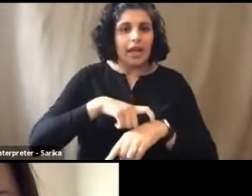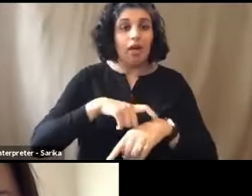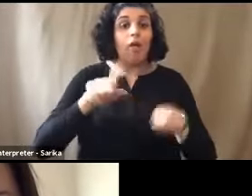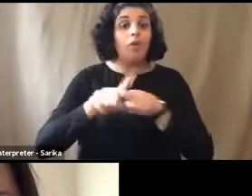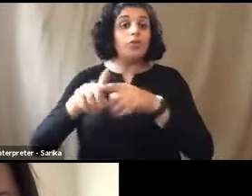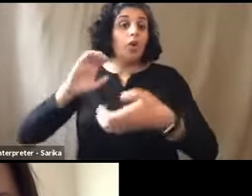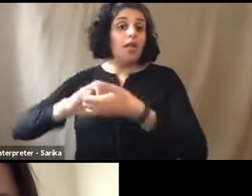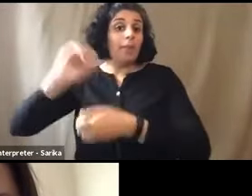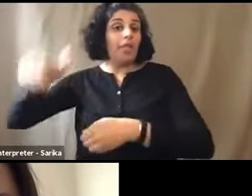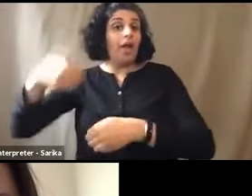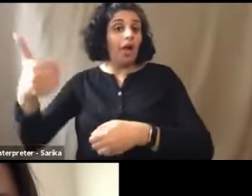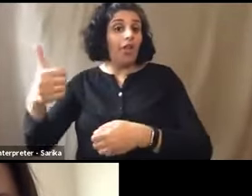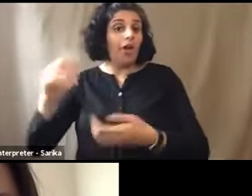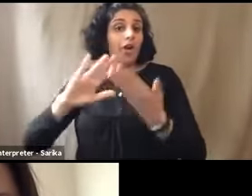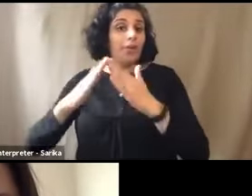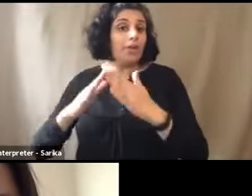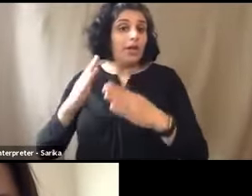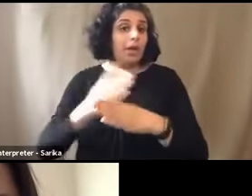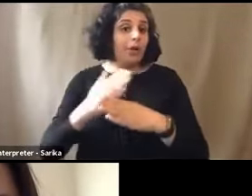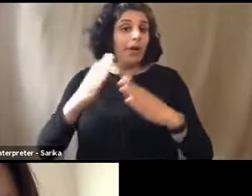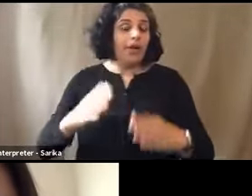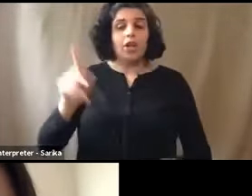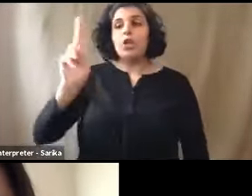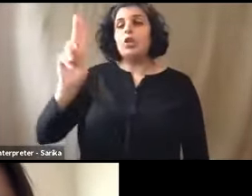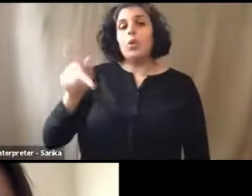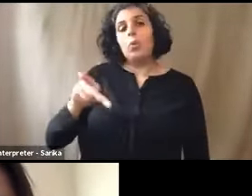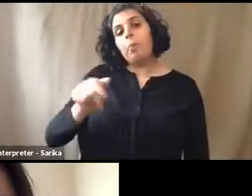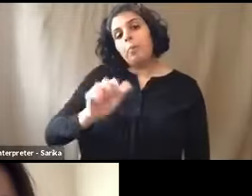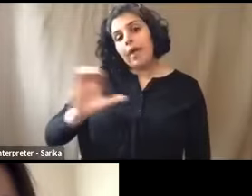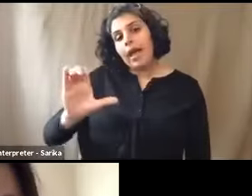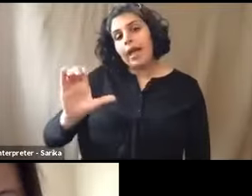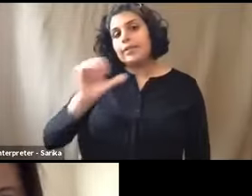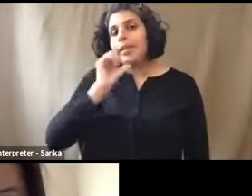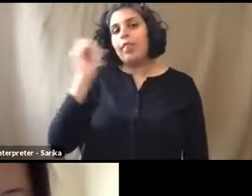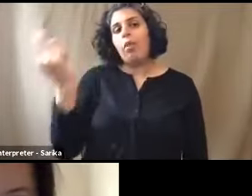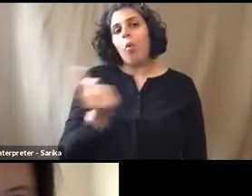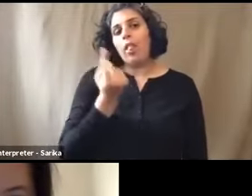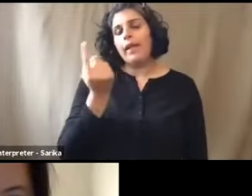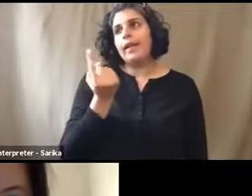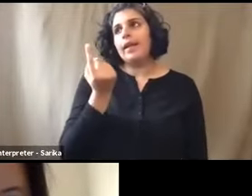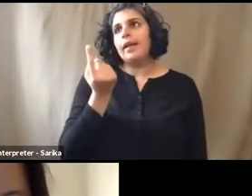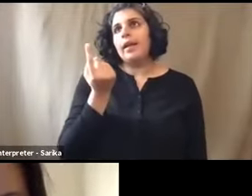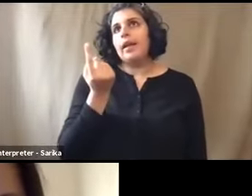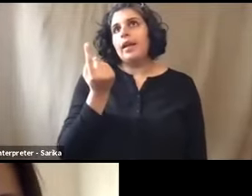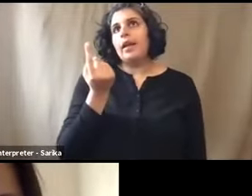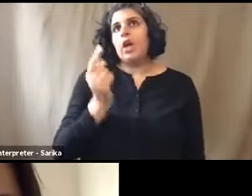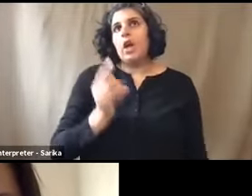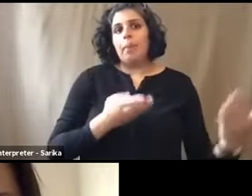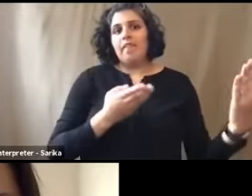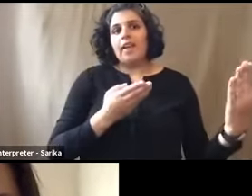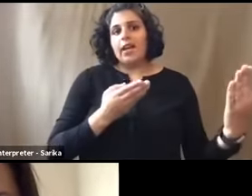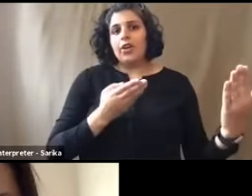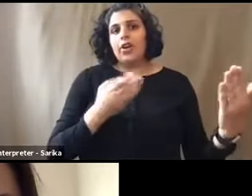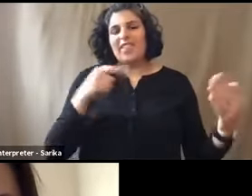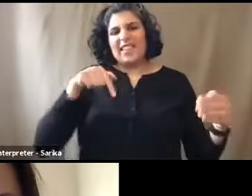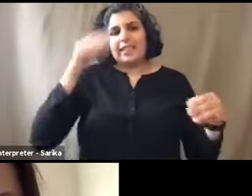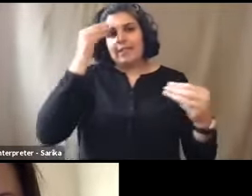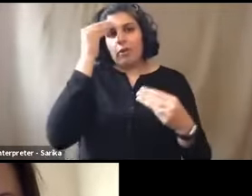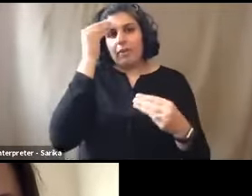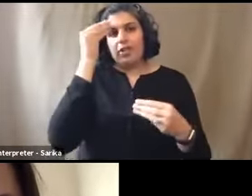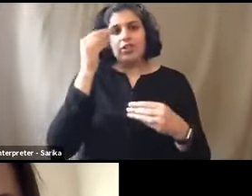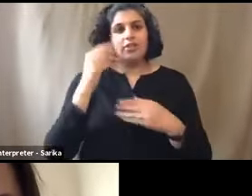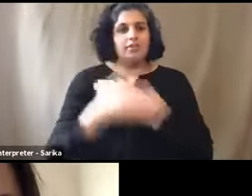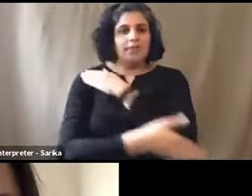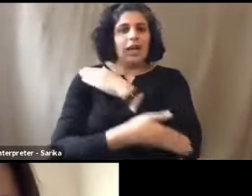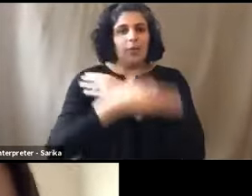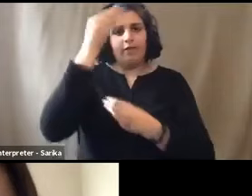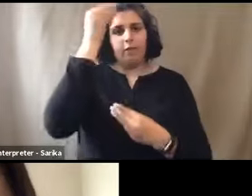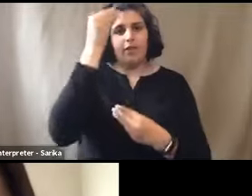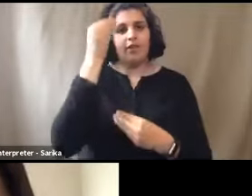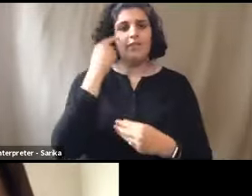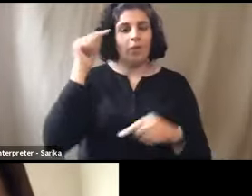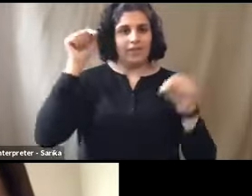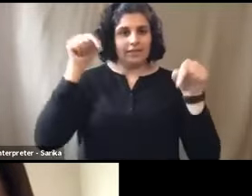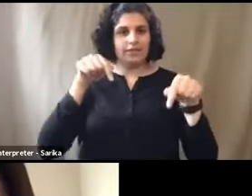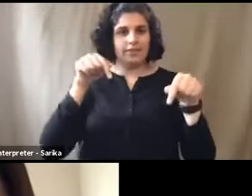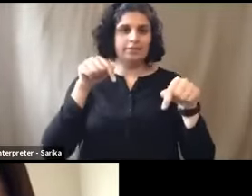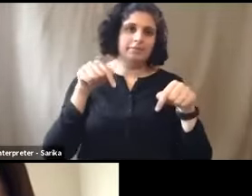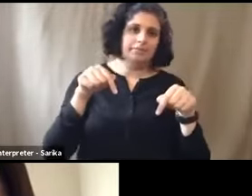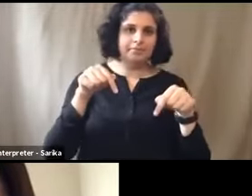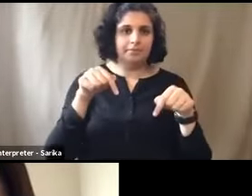UPAC is not the only provider of this county information to particular demographics in